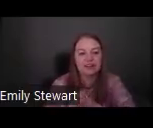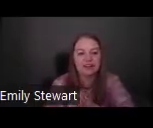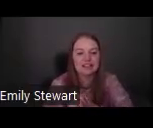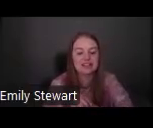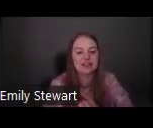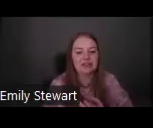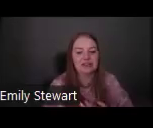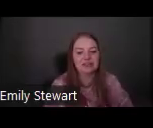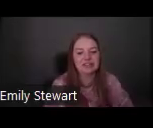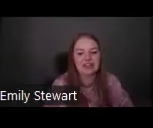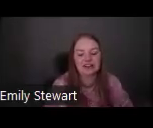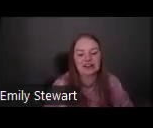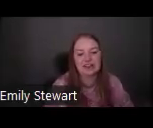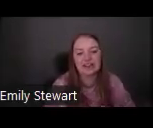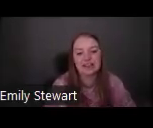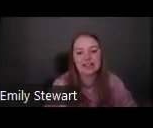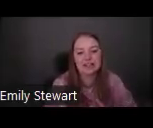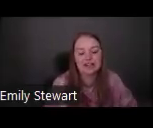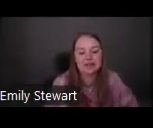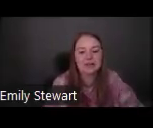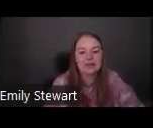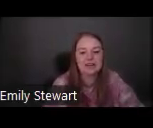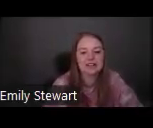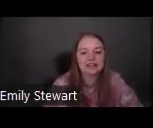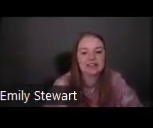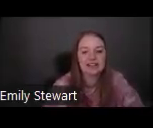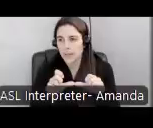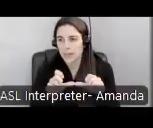we're in the southern Utah area. You can go to the next slide.